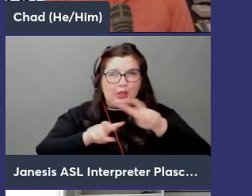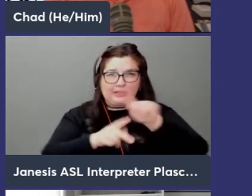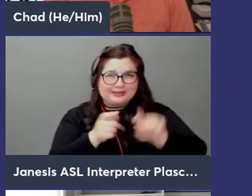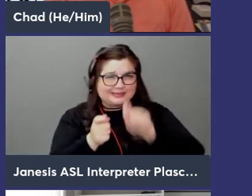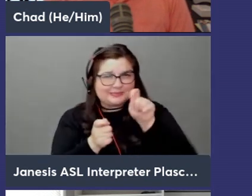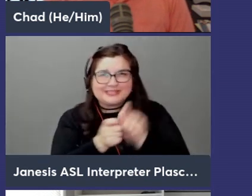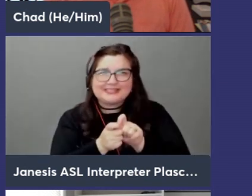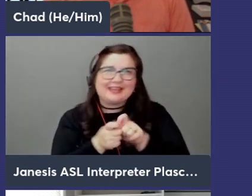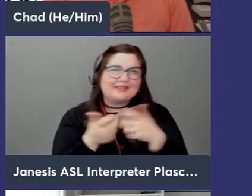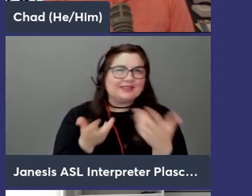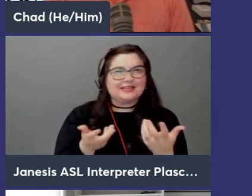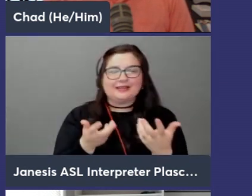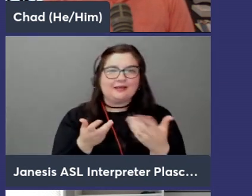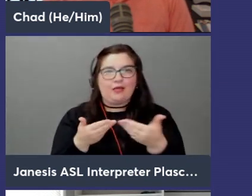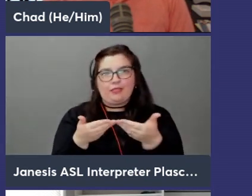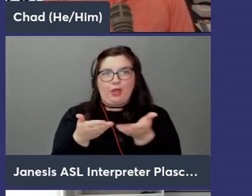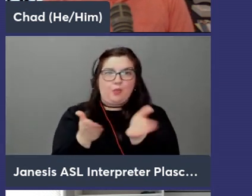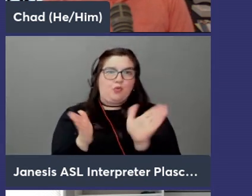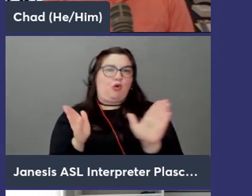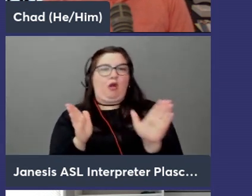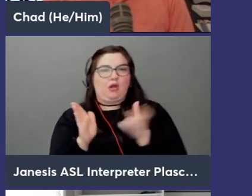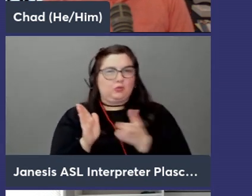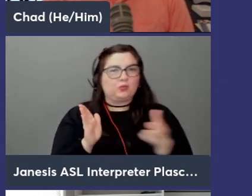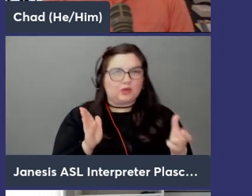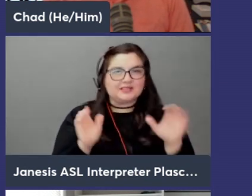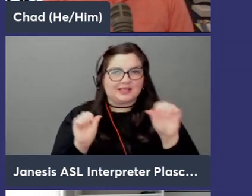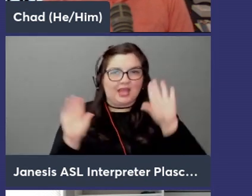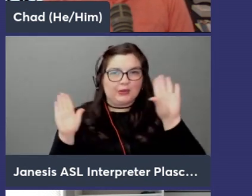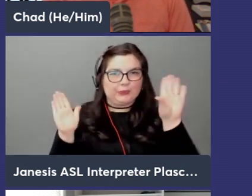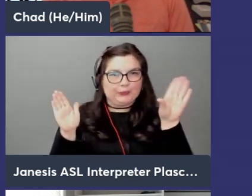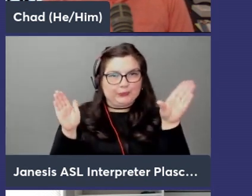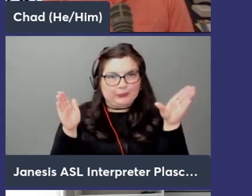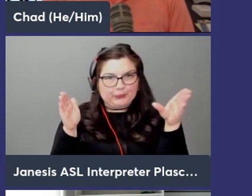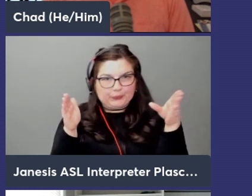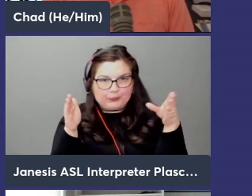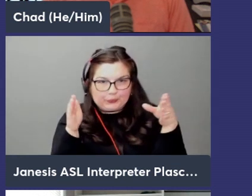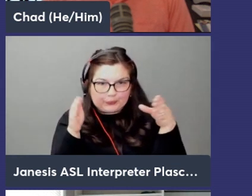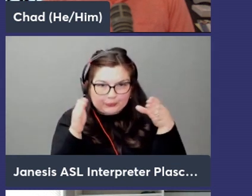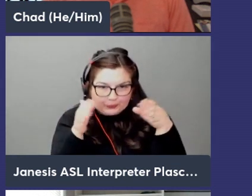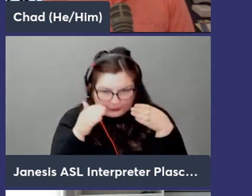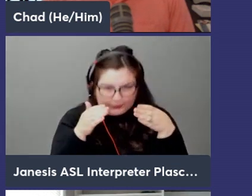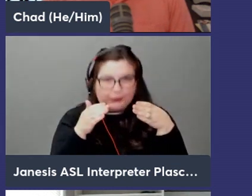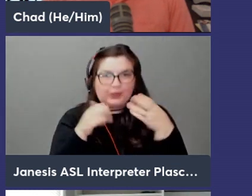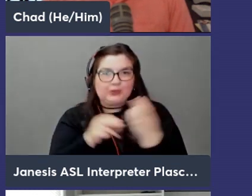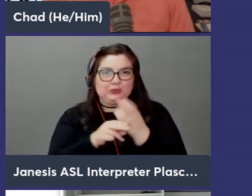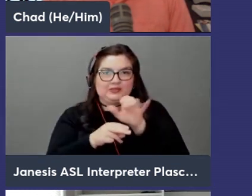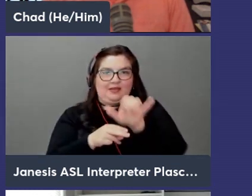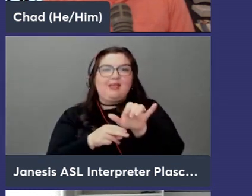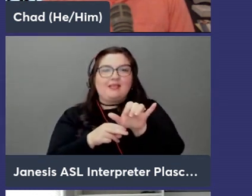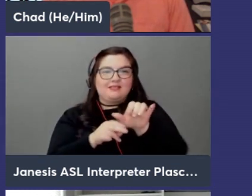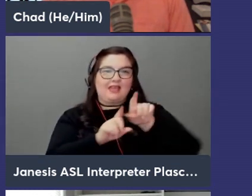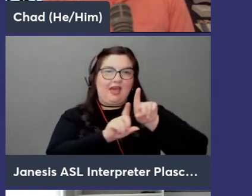at the broad set of resources, but we can also start to narrow our search down using this query language. So I can do things like,